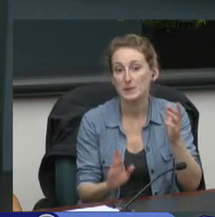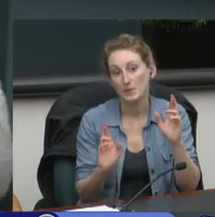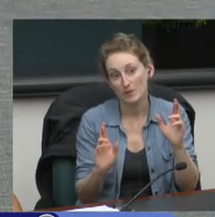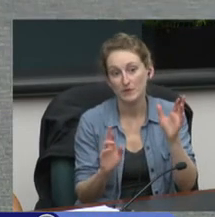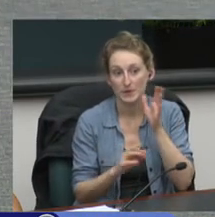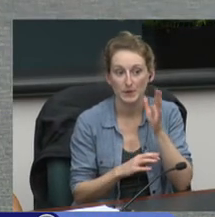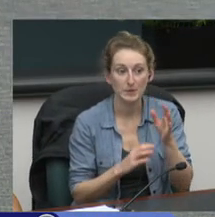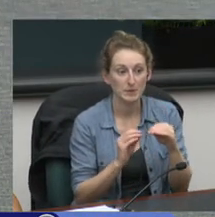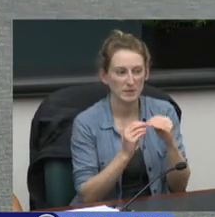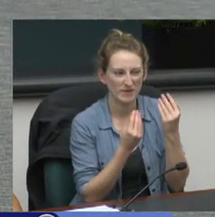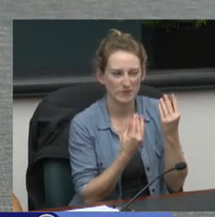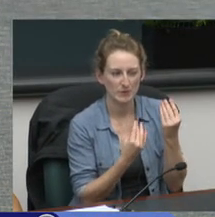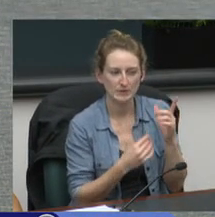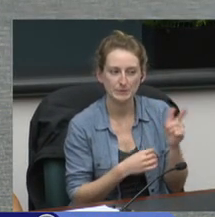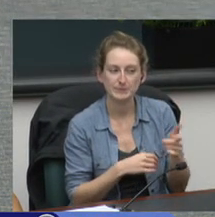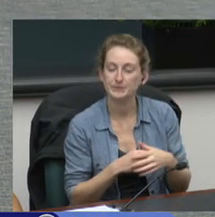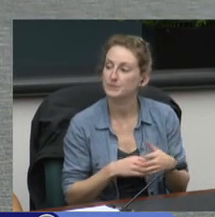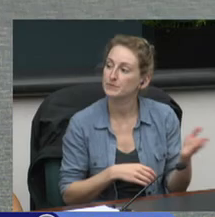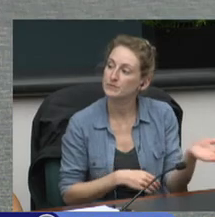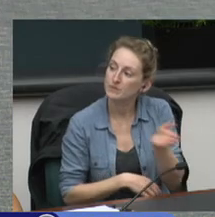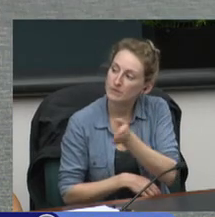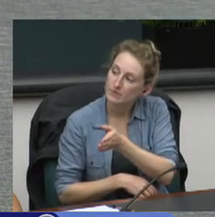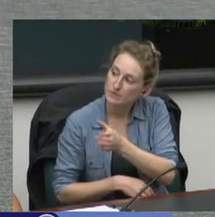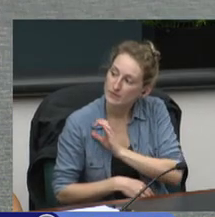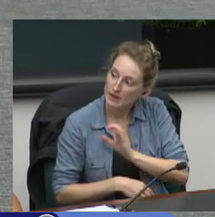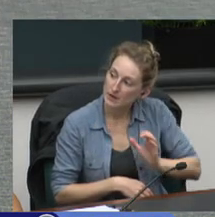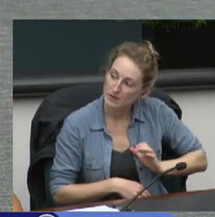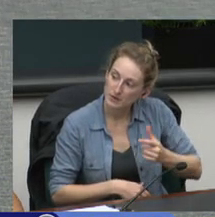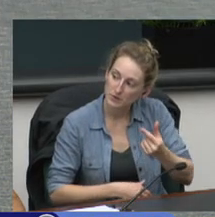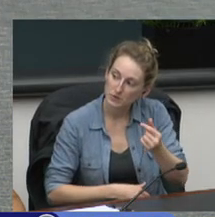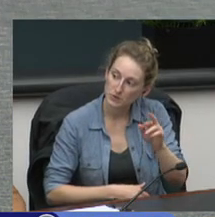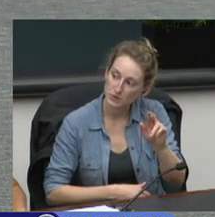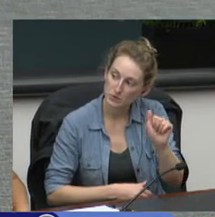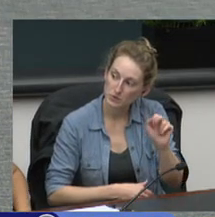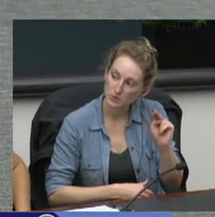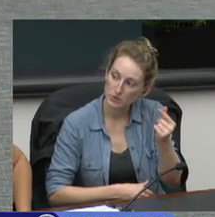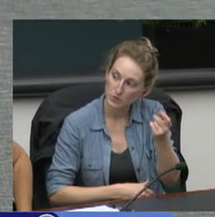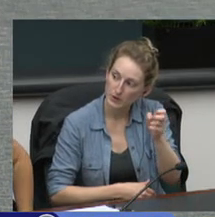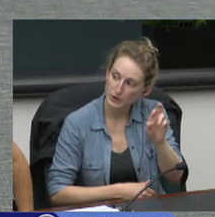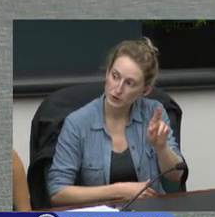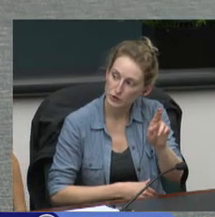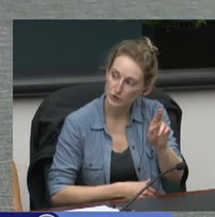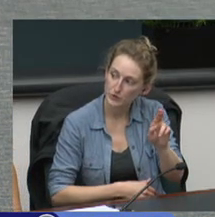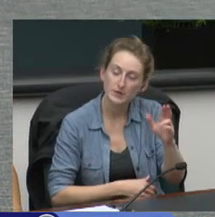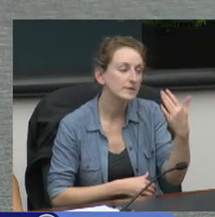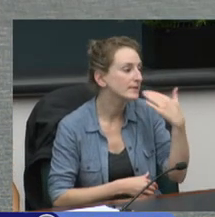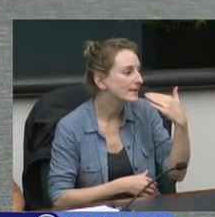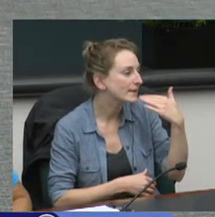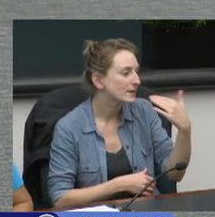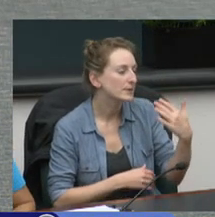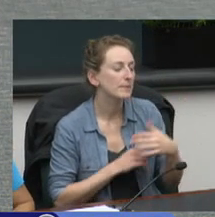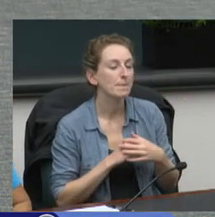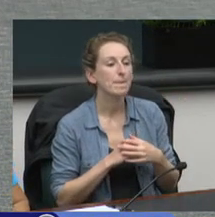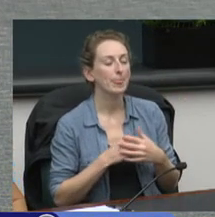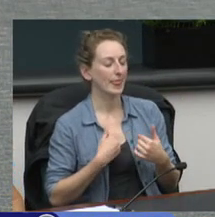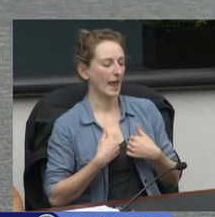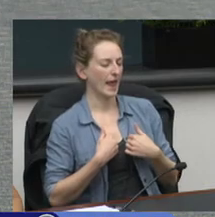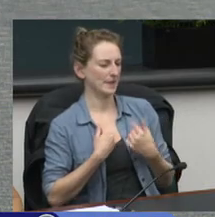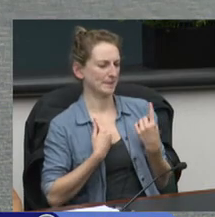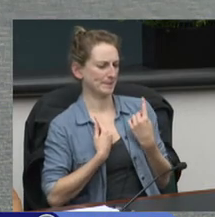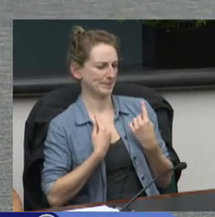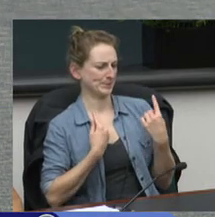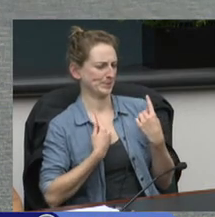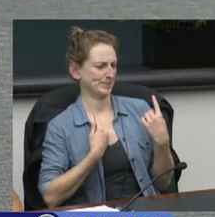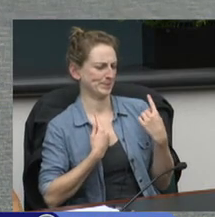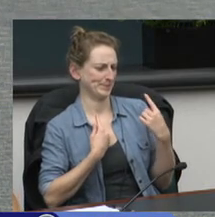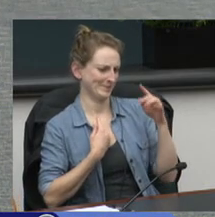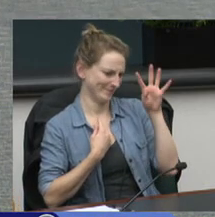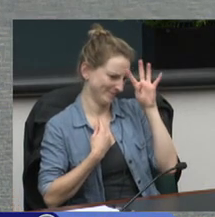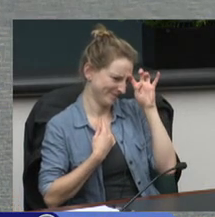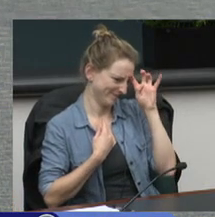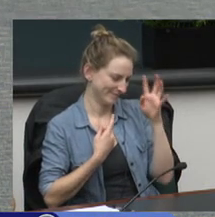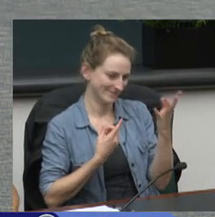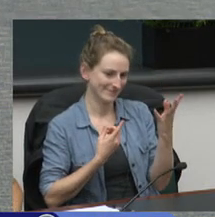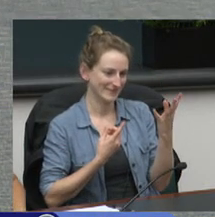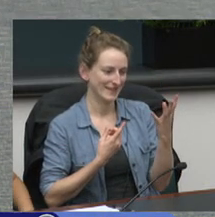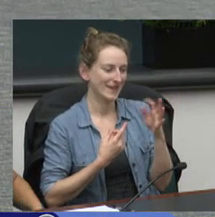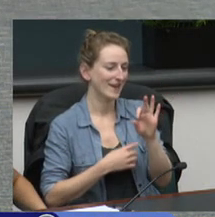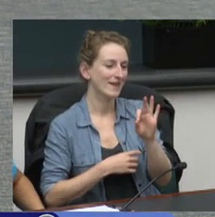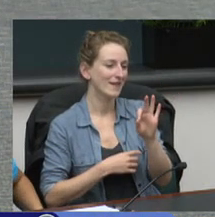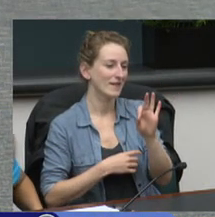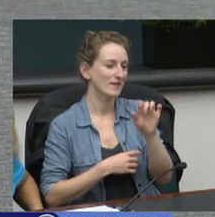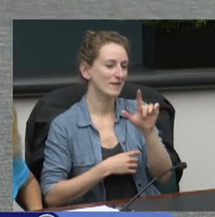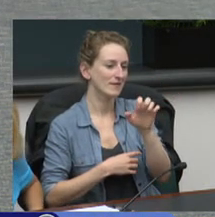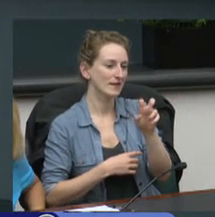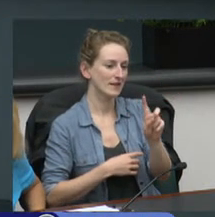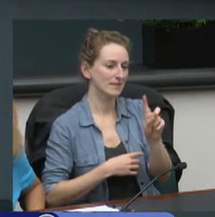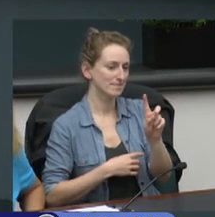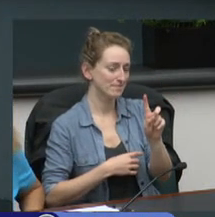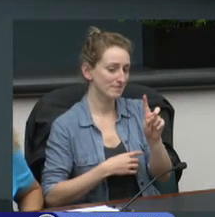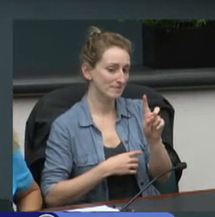councilmember Granger thank you I'm I'm questioning the whole floodplain section